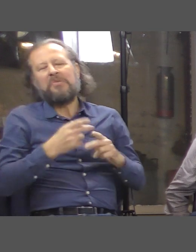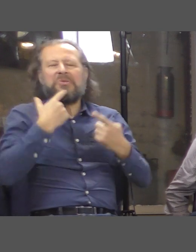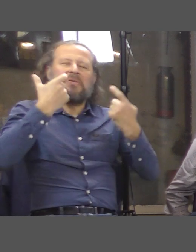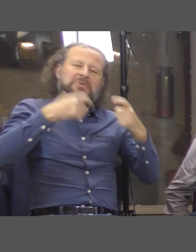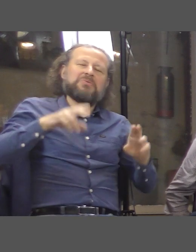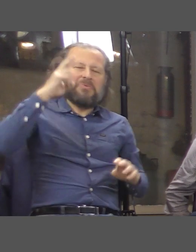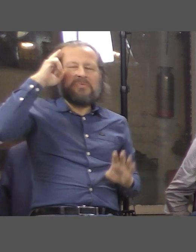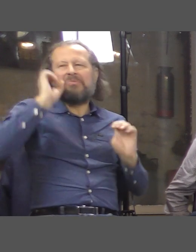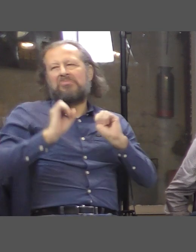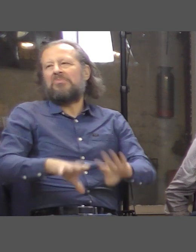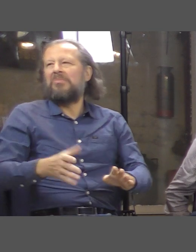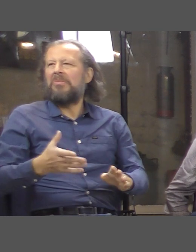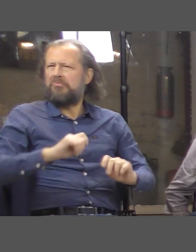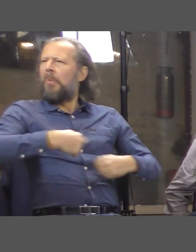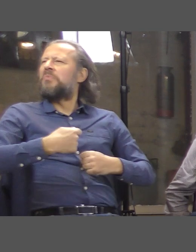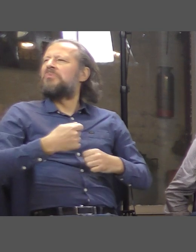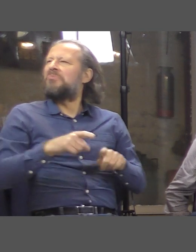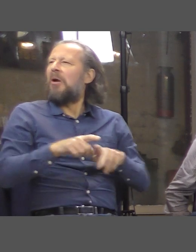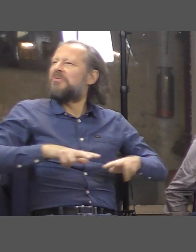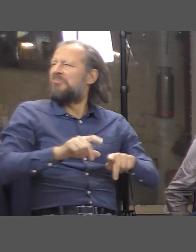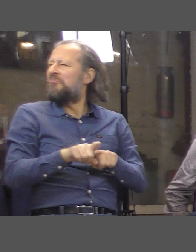somehow he'll manage. Well, the mother-in-law has let the subject go,